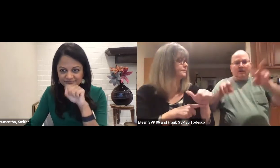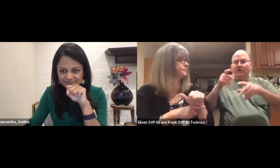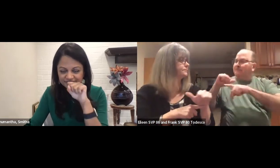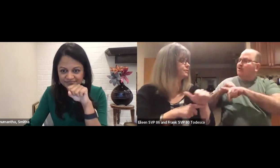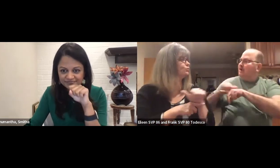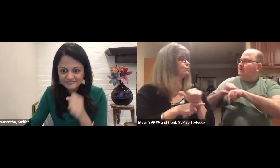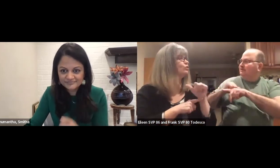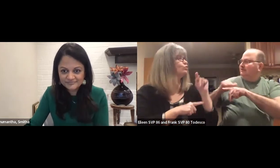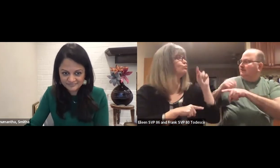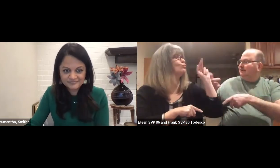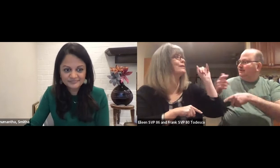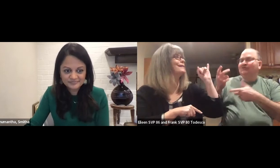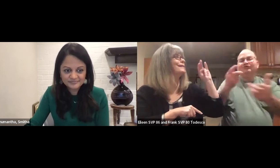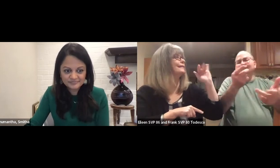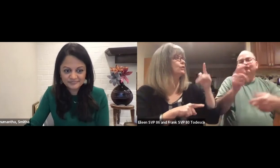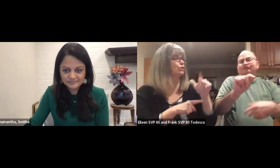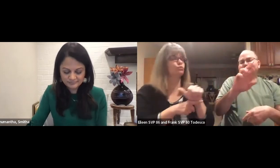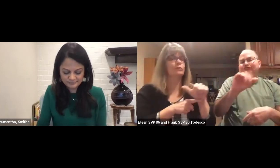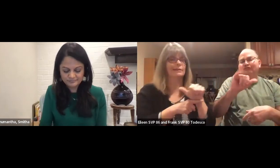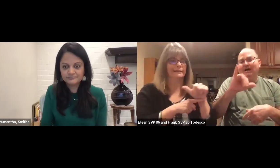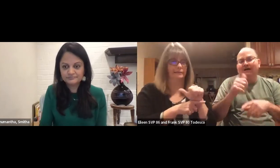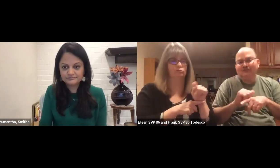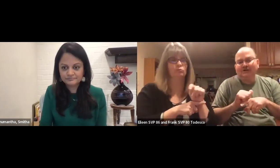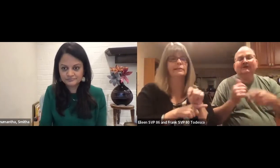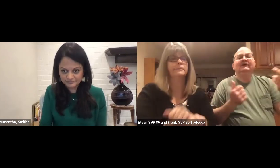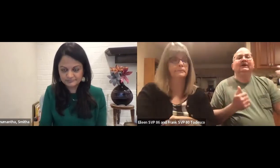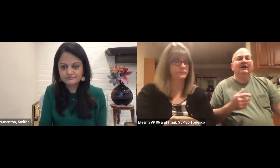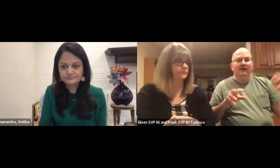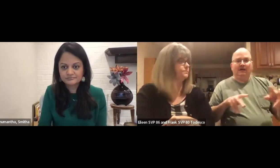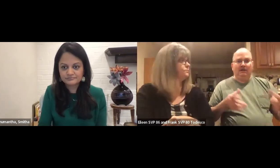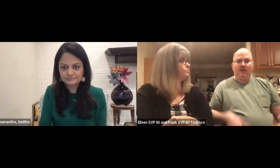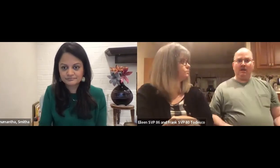We watched her just to see how things were going. Yeah. We did a training with her.